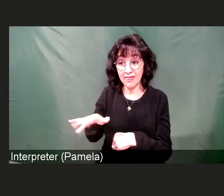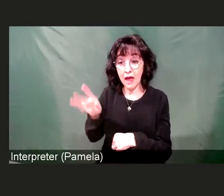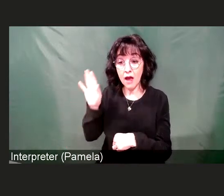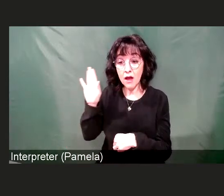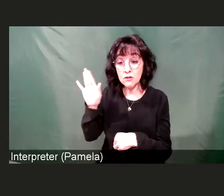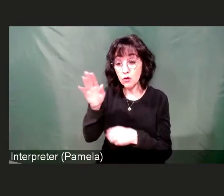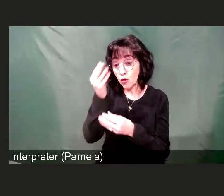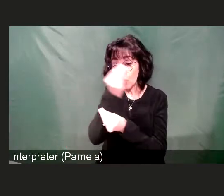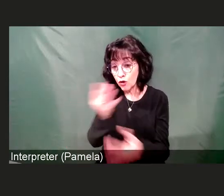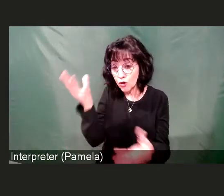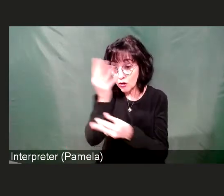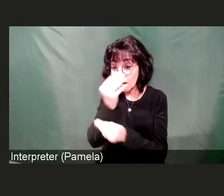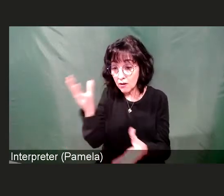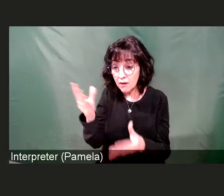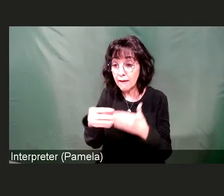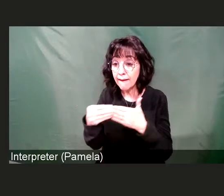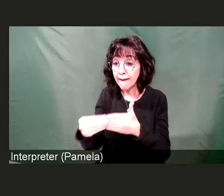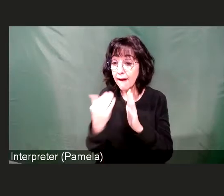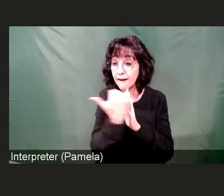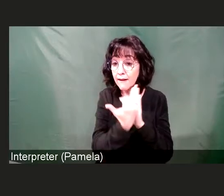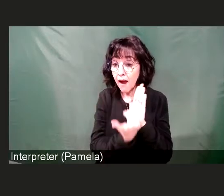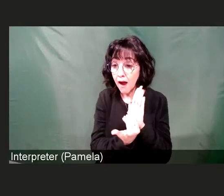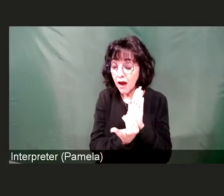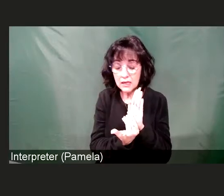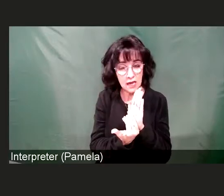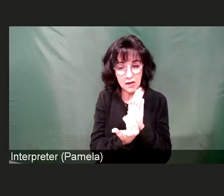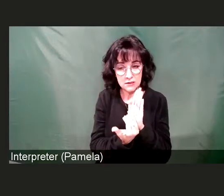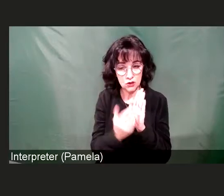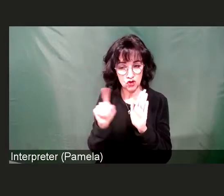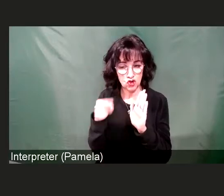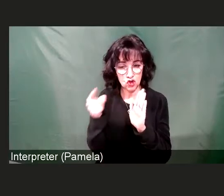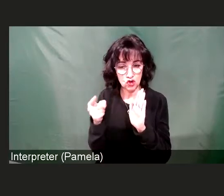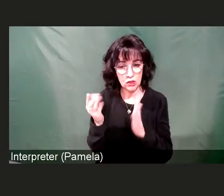are recommendations. That if this information changes